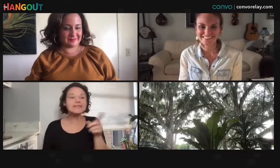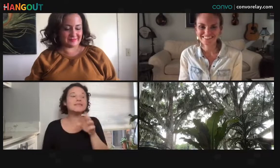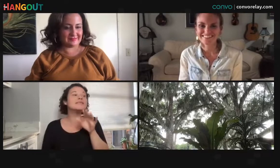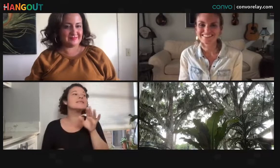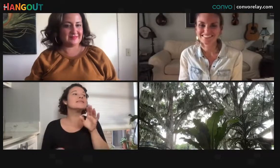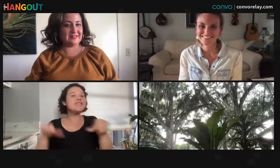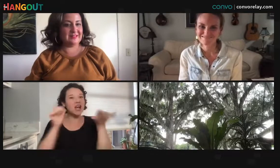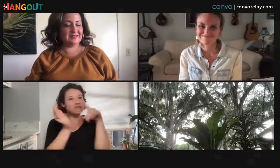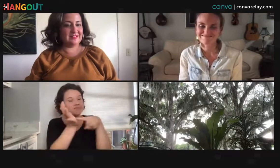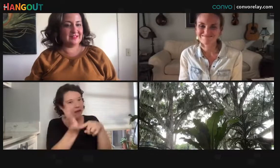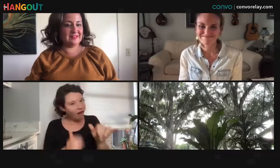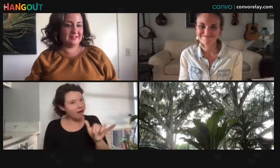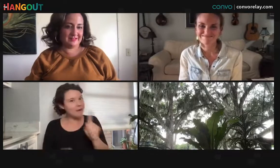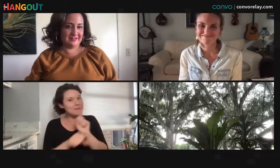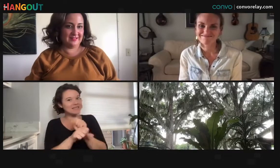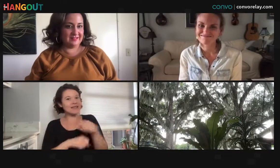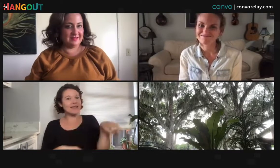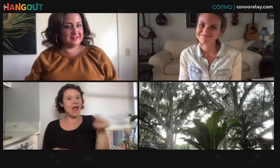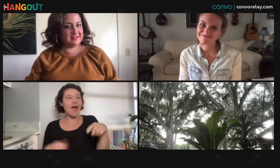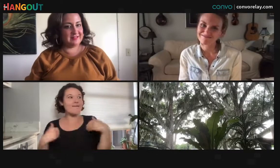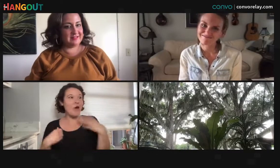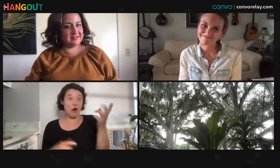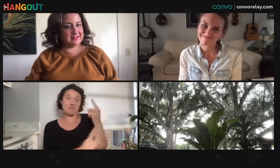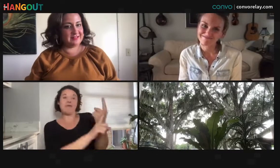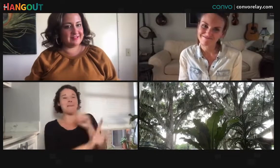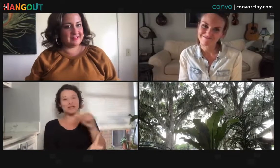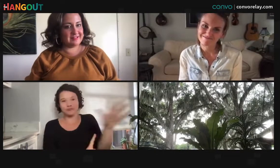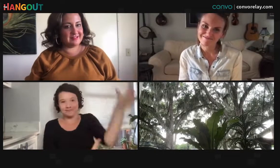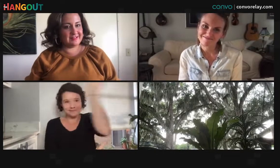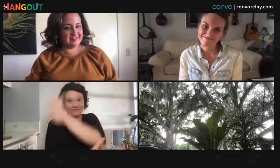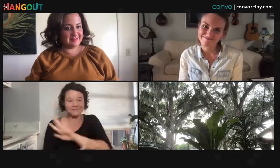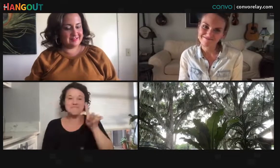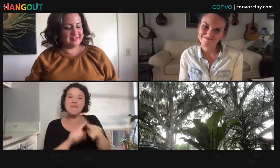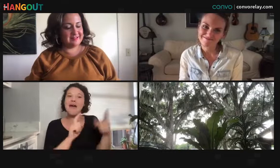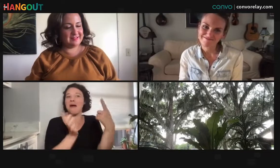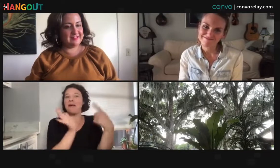in africa called the bonoboo tree and i've done some research and i'm sure